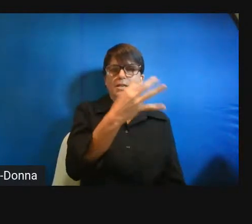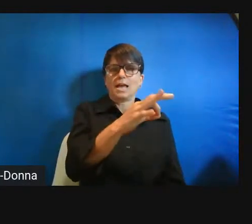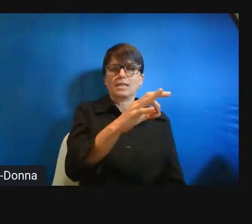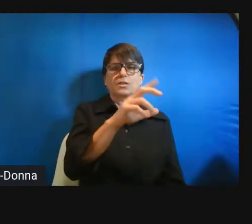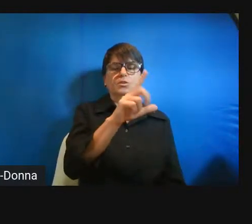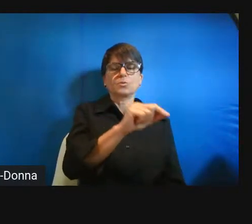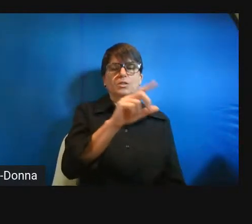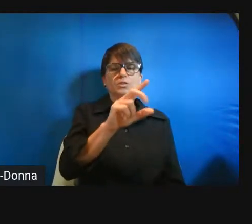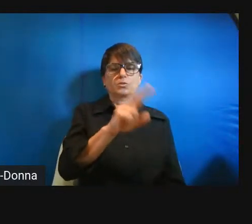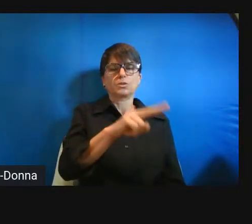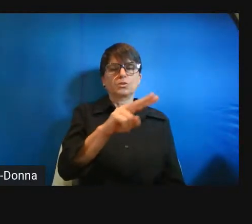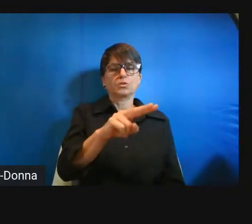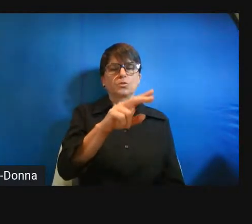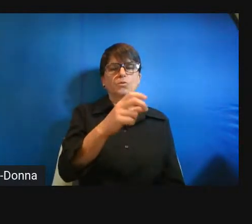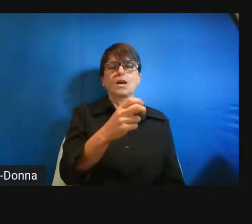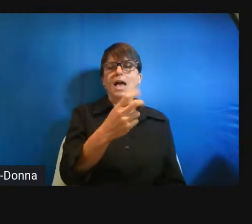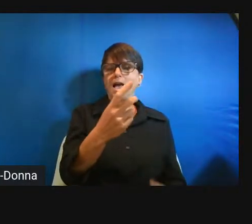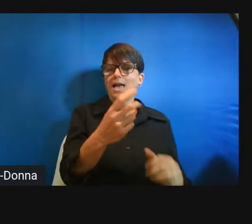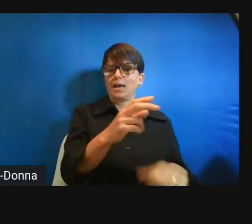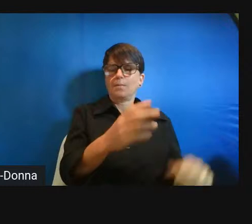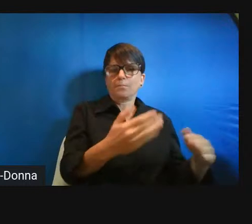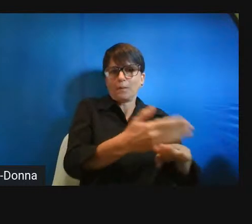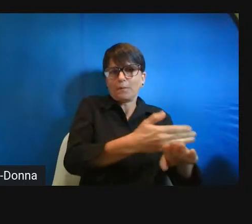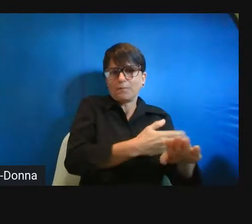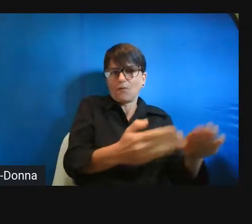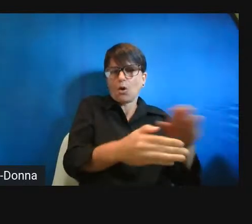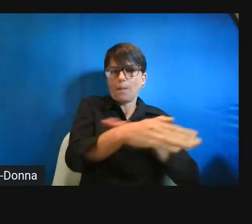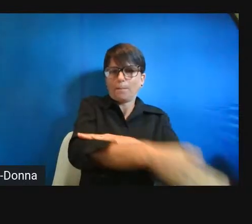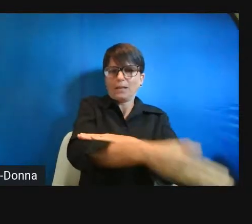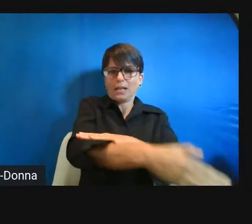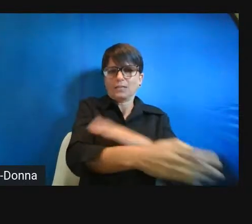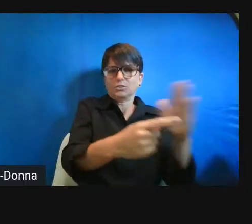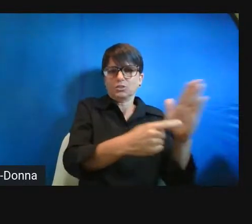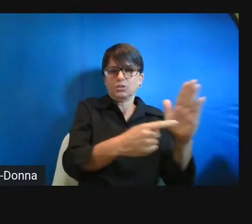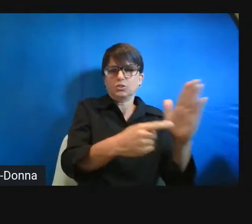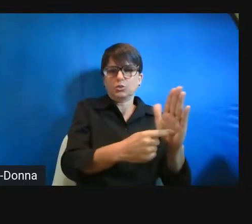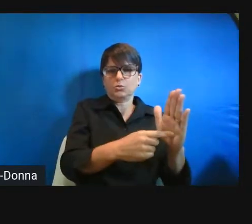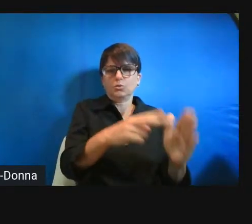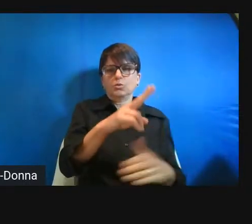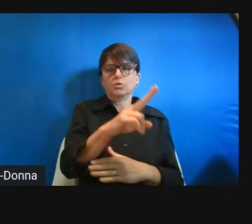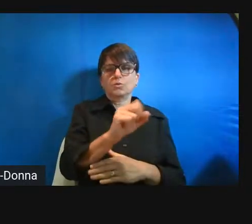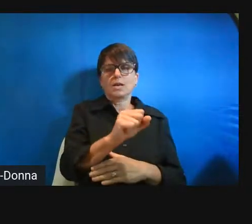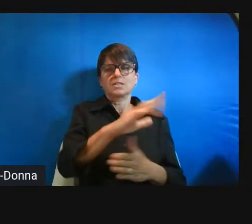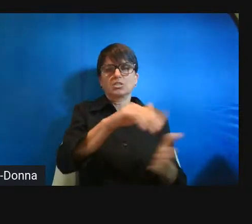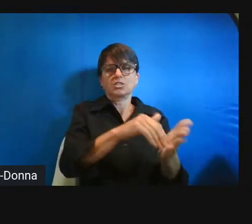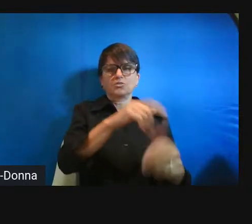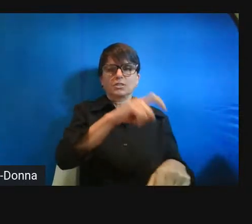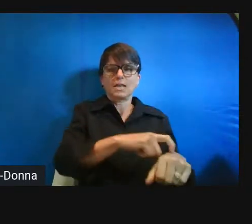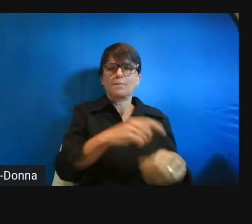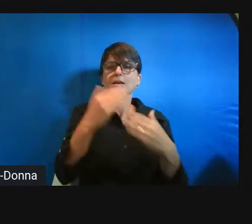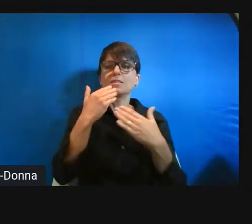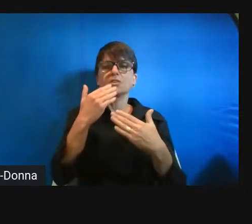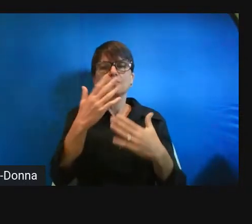date shirt, you can choose to be entered to end when you submit feedback . The more things you provide feedback on because get more